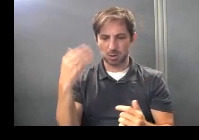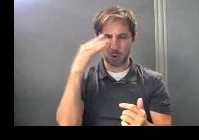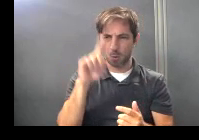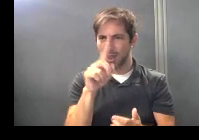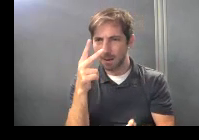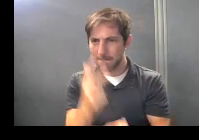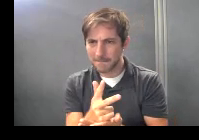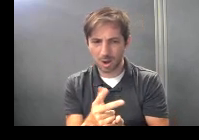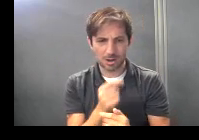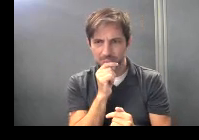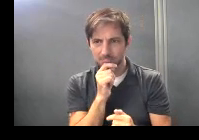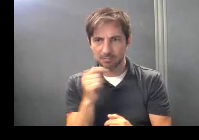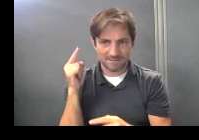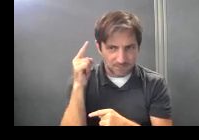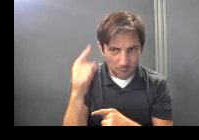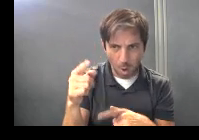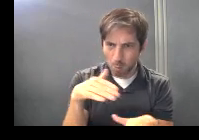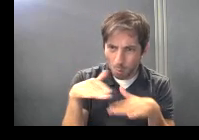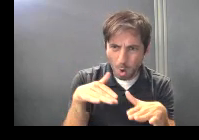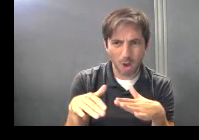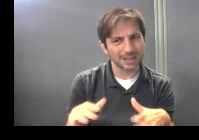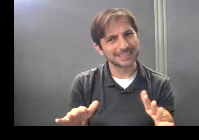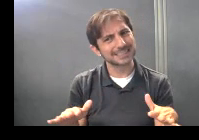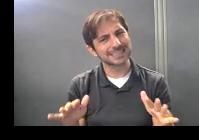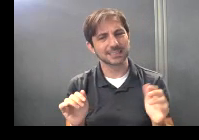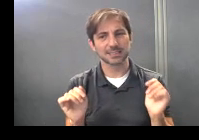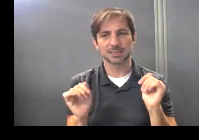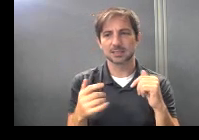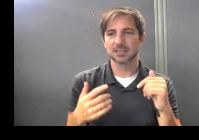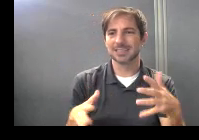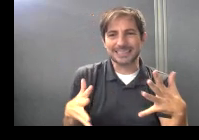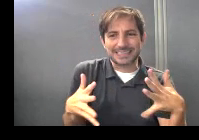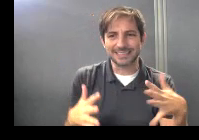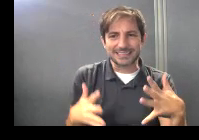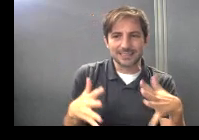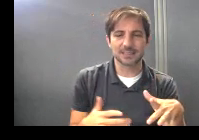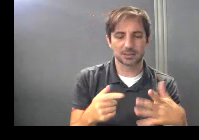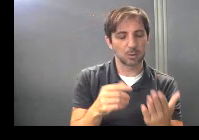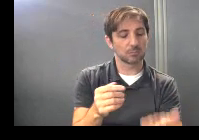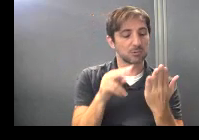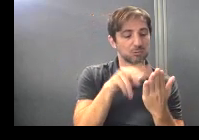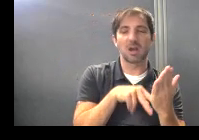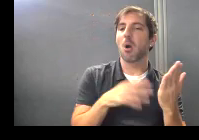IT'S EASY TO HELP PEOPLE WITH ANXIETY. THERE ARE TWO IMAGES FROM THE GEORGIA SYMPHONY